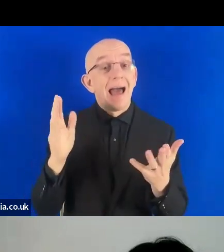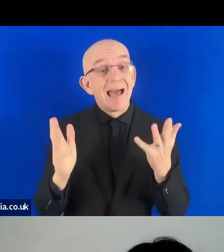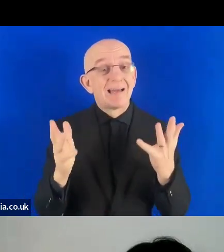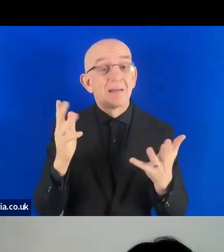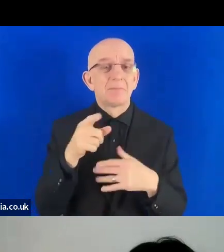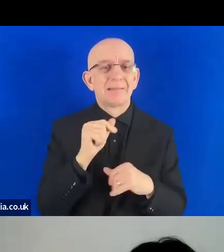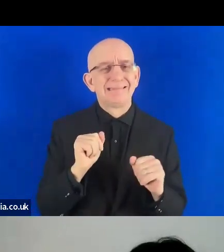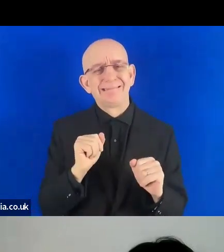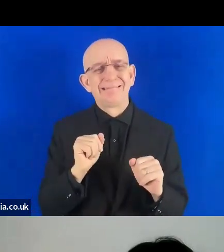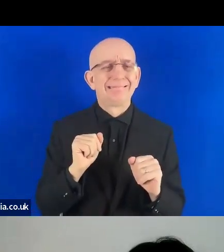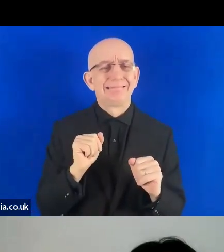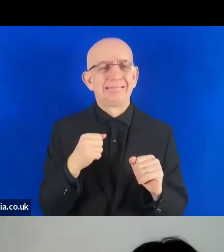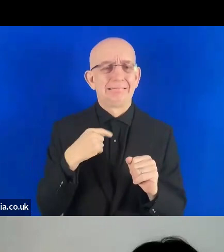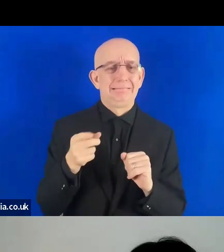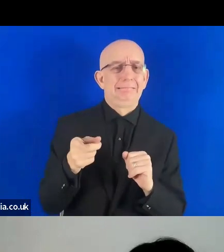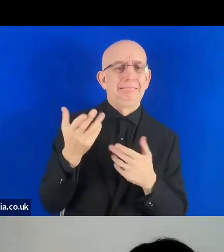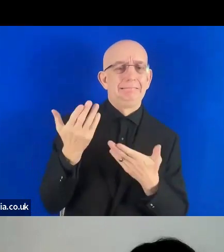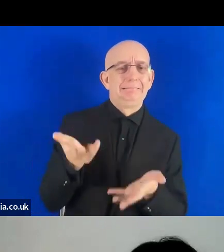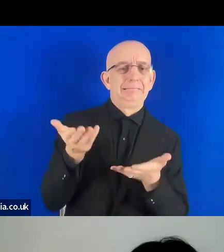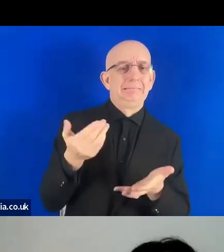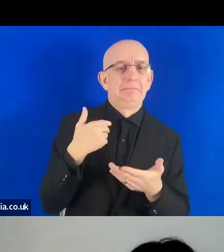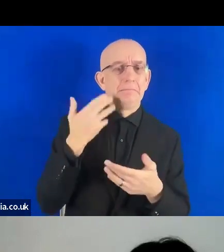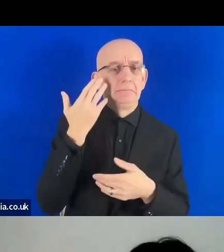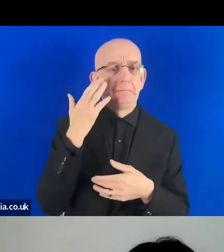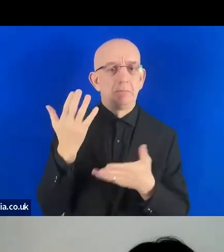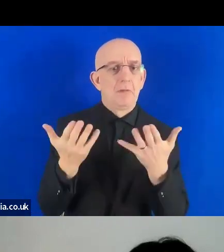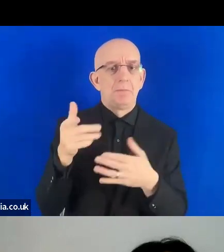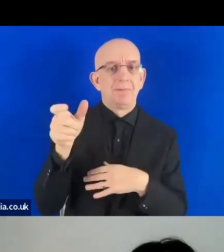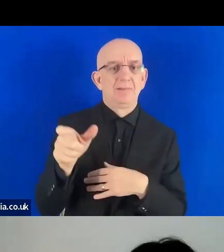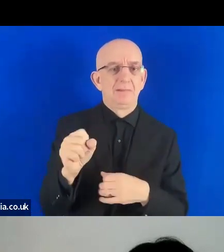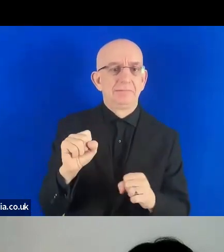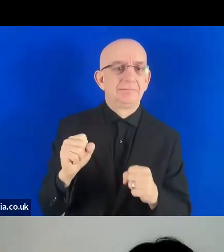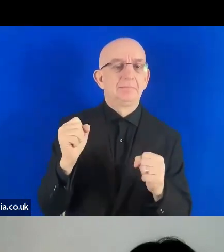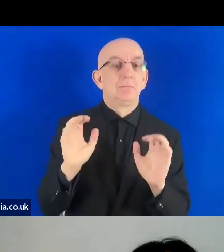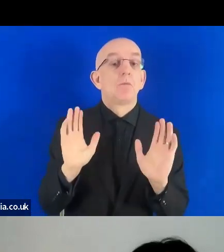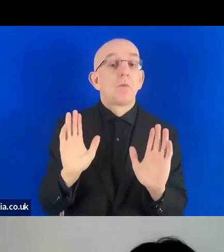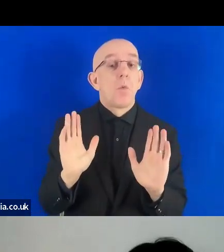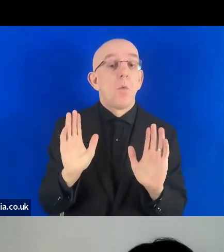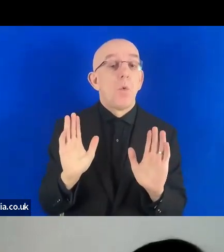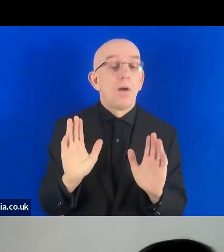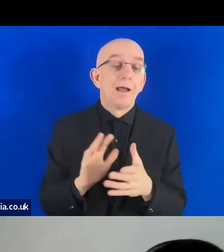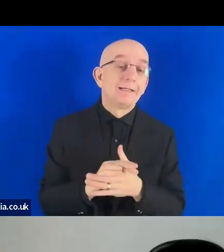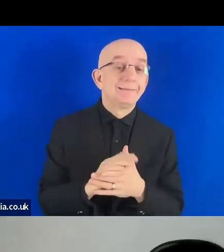as many activists, as they can who want and deserve to have their participation funded.